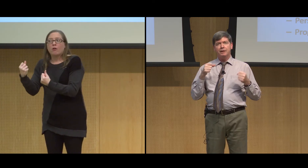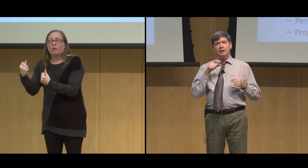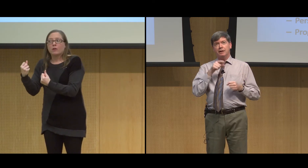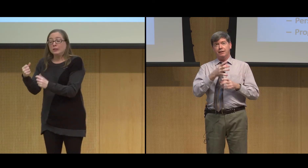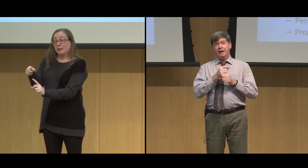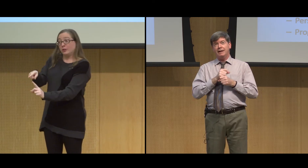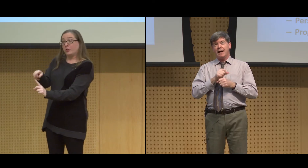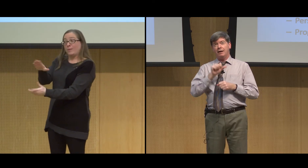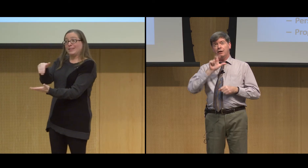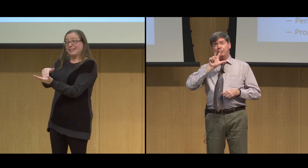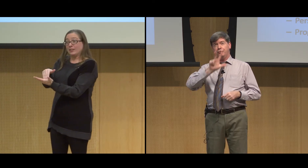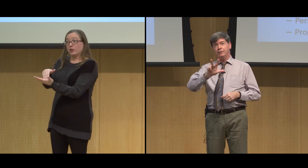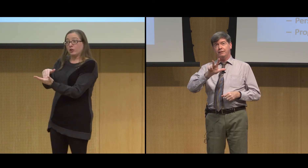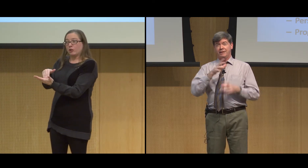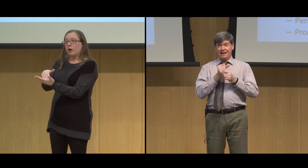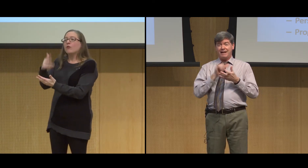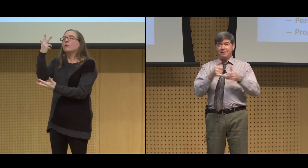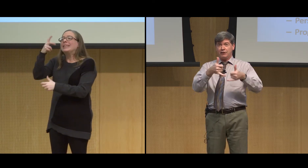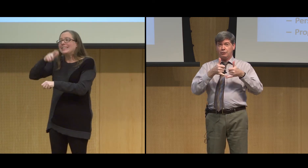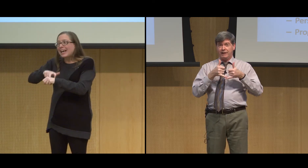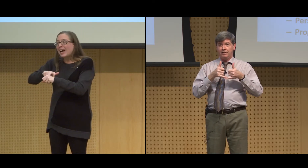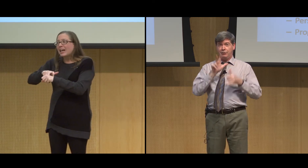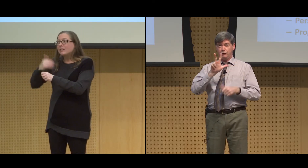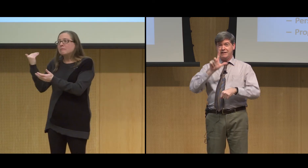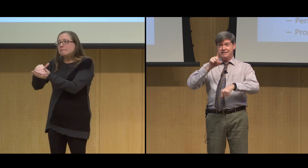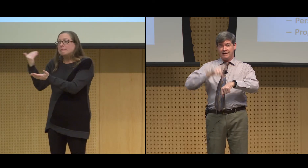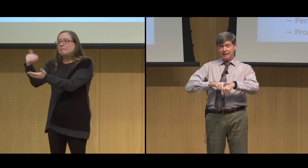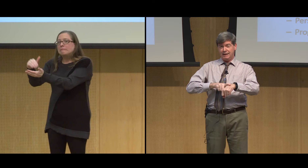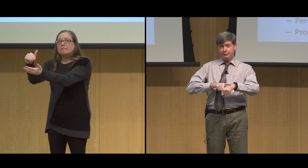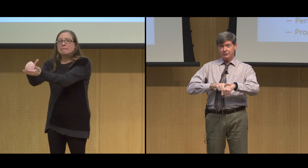and they got--they got that grant 3 times,